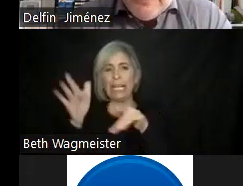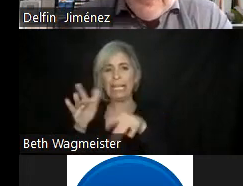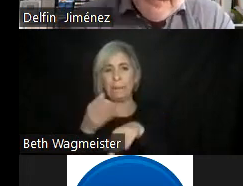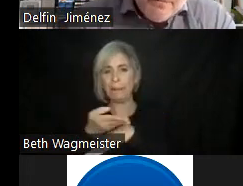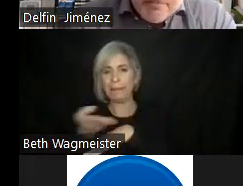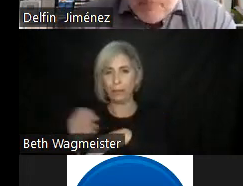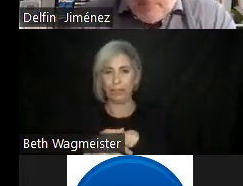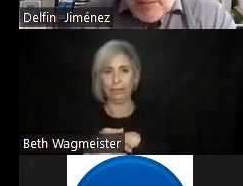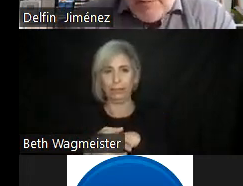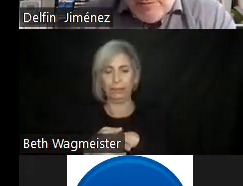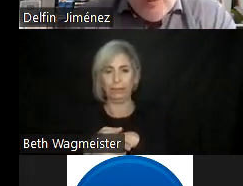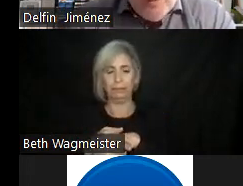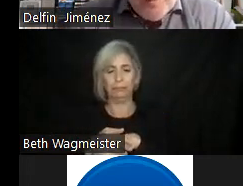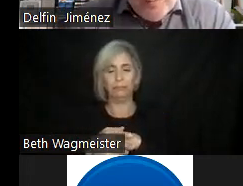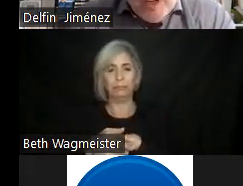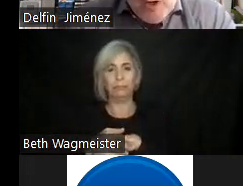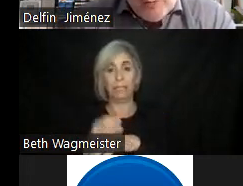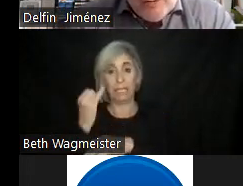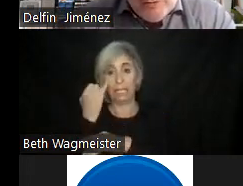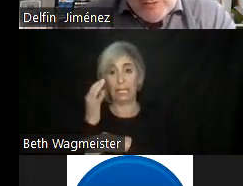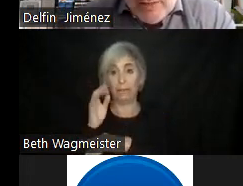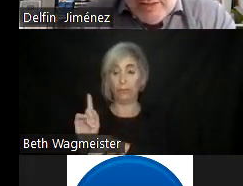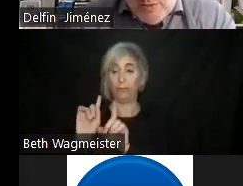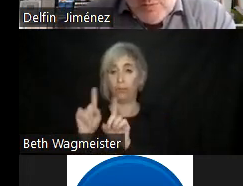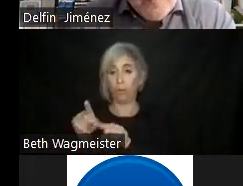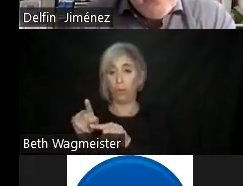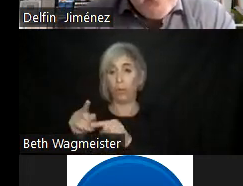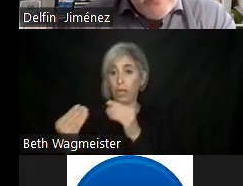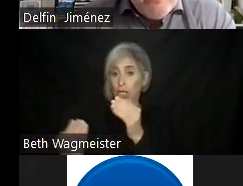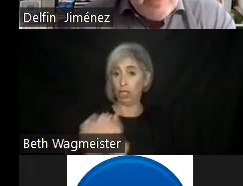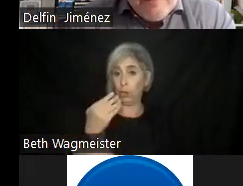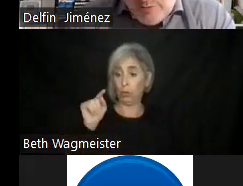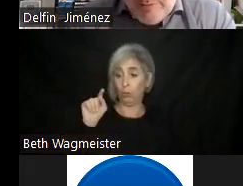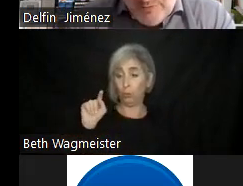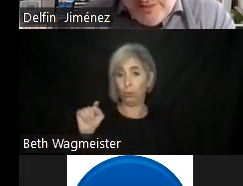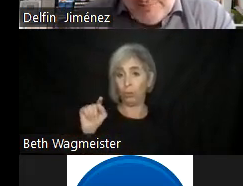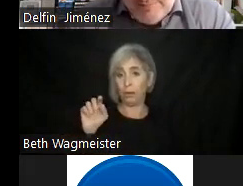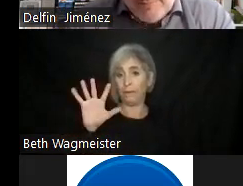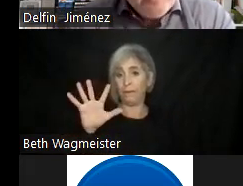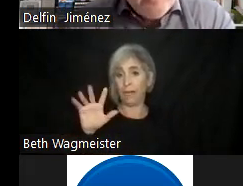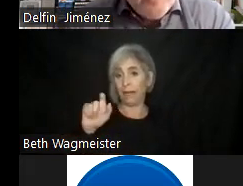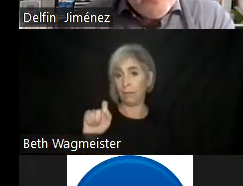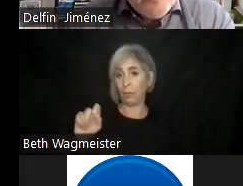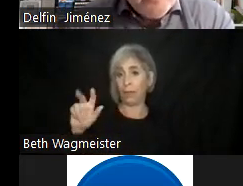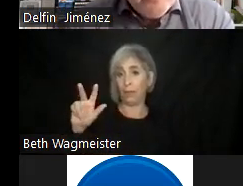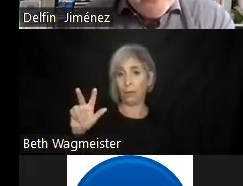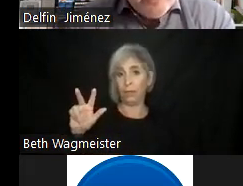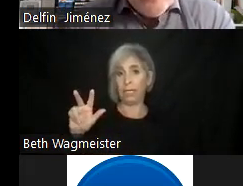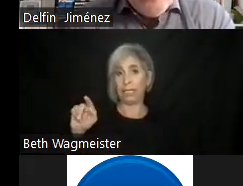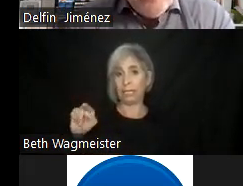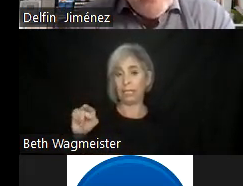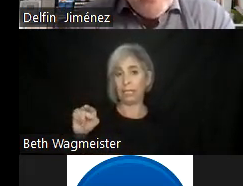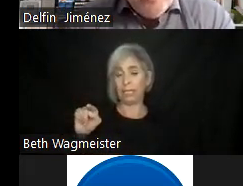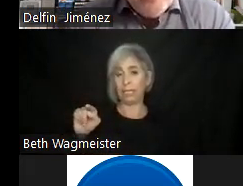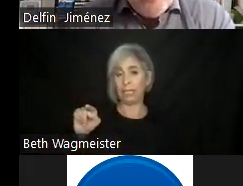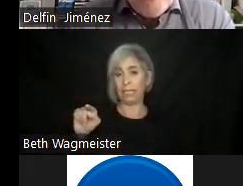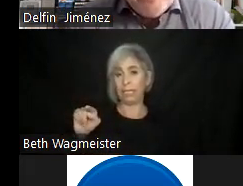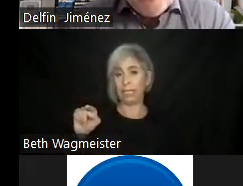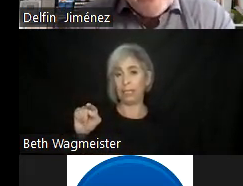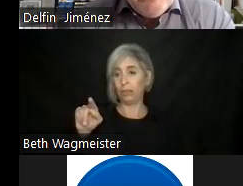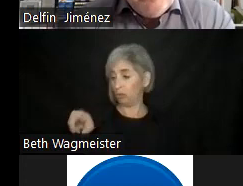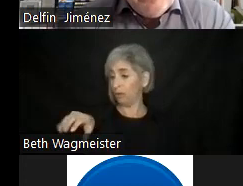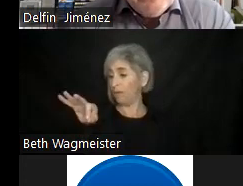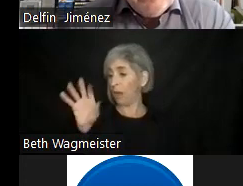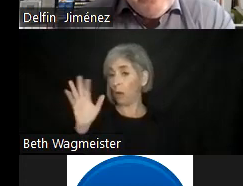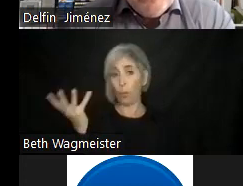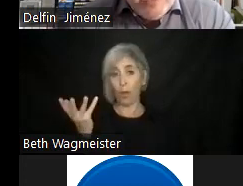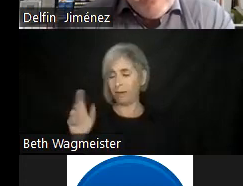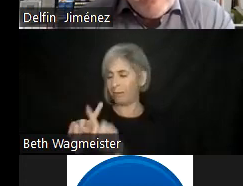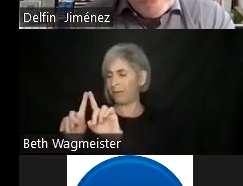And then if you go to this new 5.3 clause, you find different new tables.